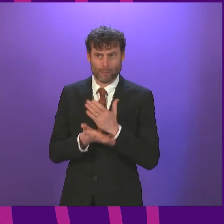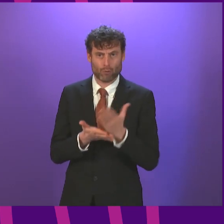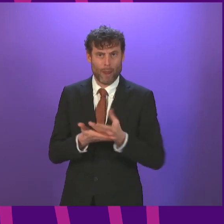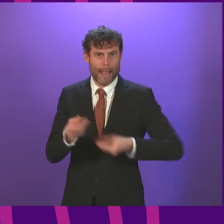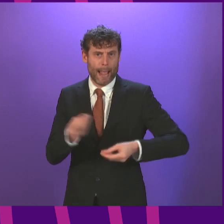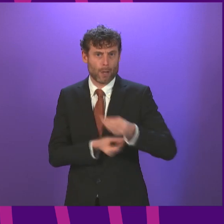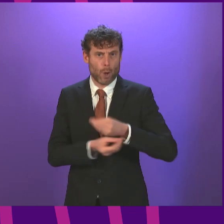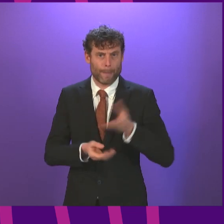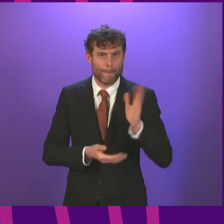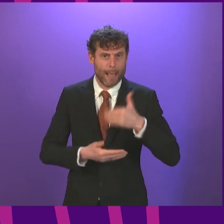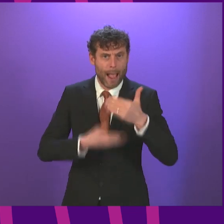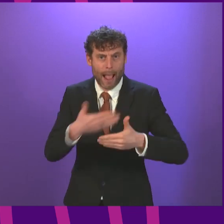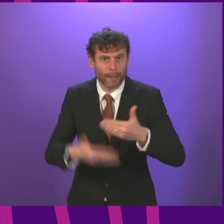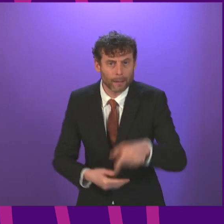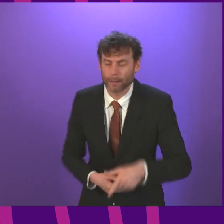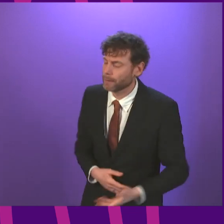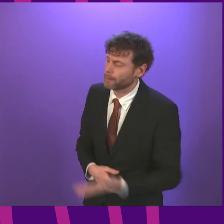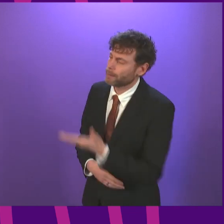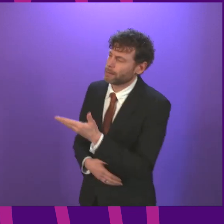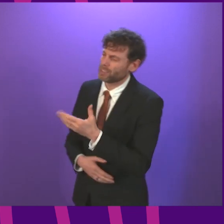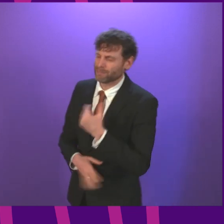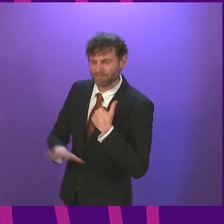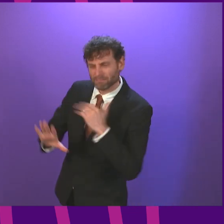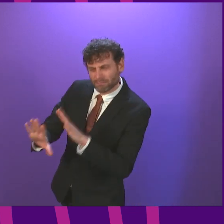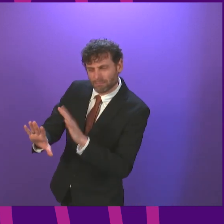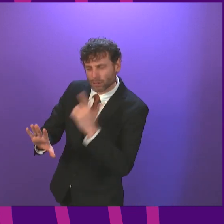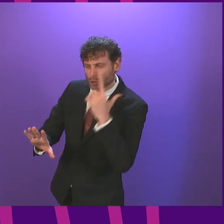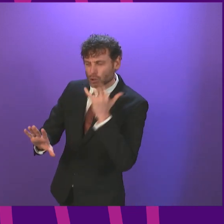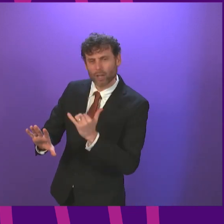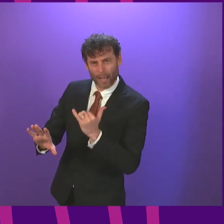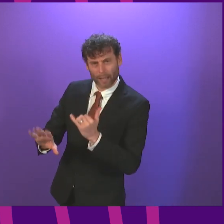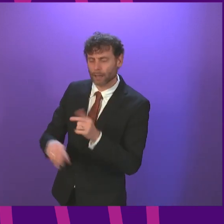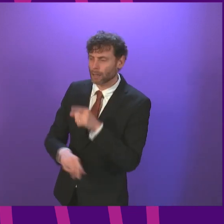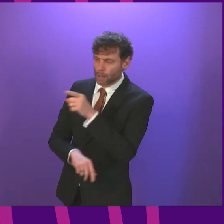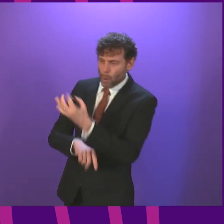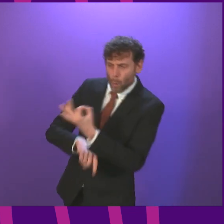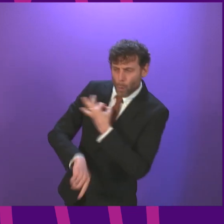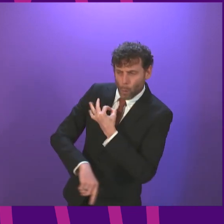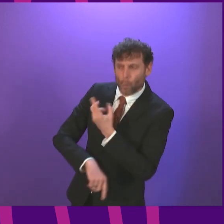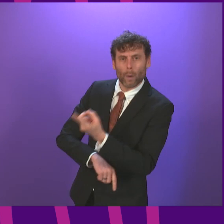I assume—I might be wrong—that this may be Richard Lyle’s last question in Parliament